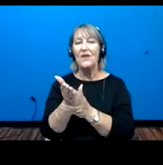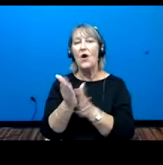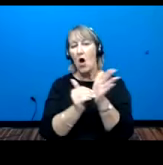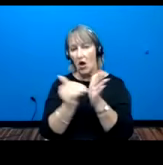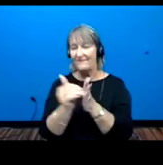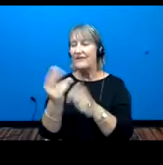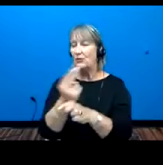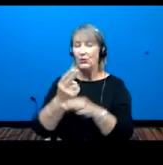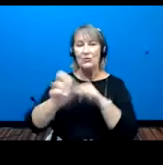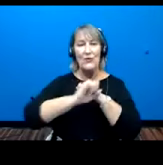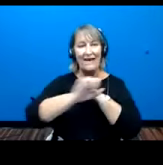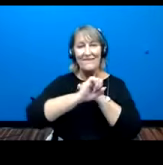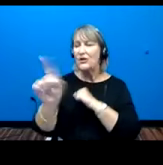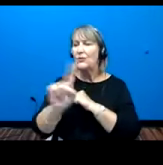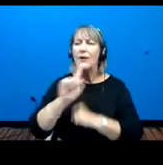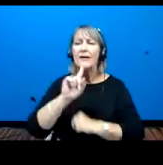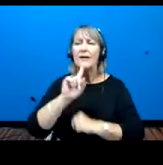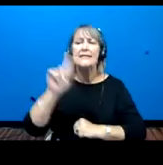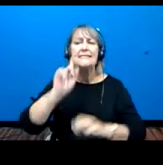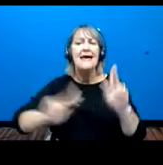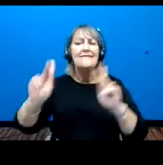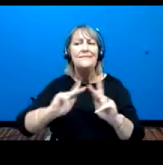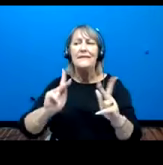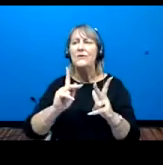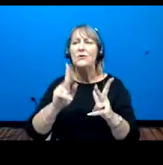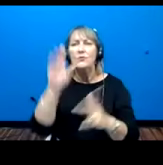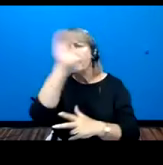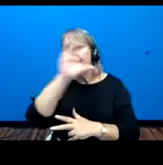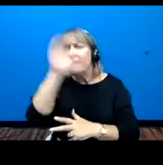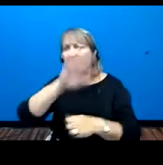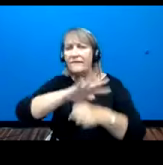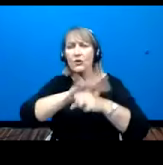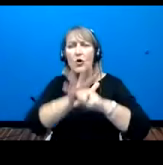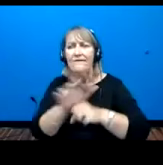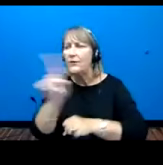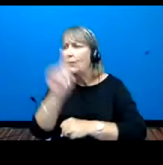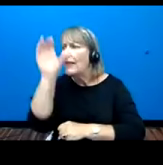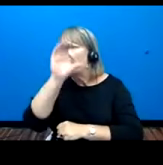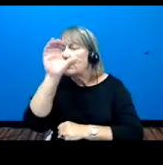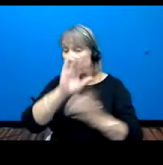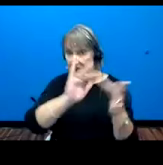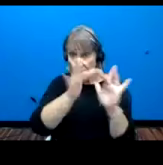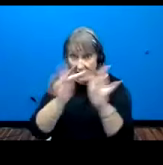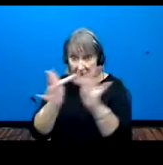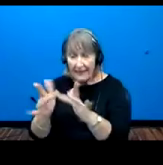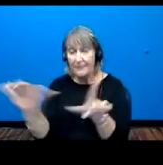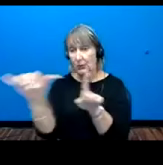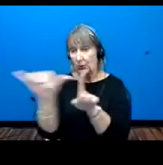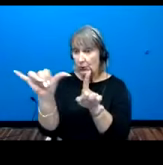so finding out where do we need to meet folks in the community that need these messages, making sure that we're going there